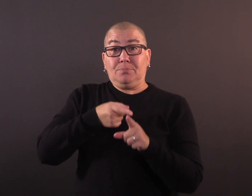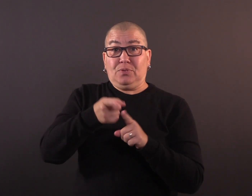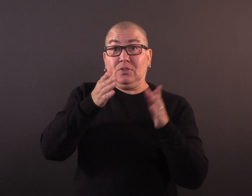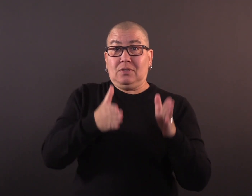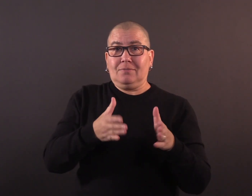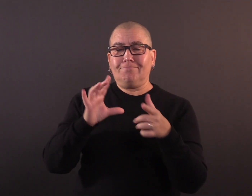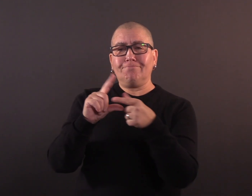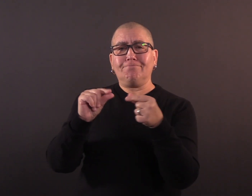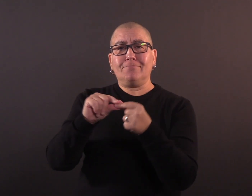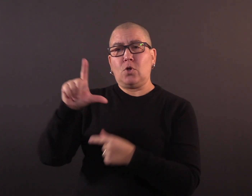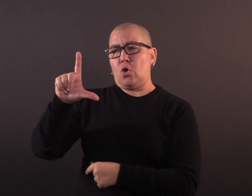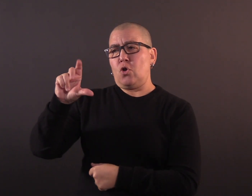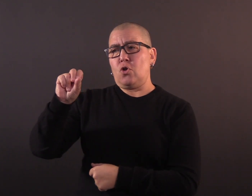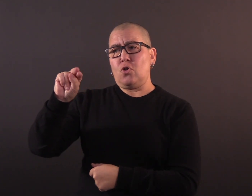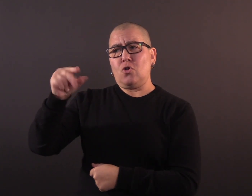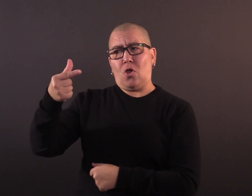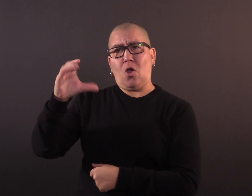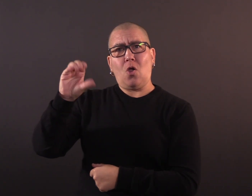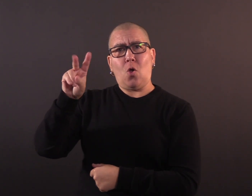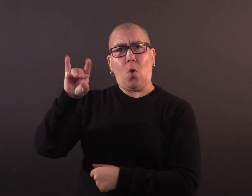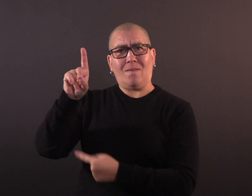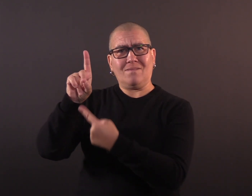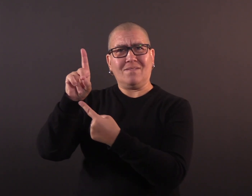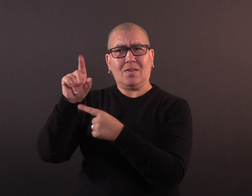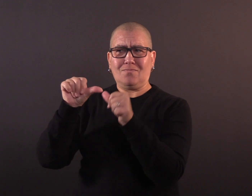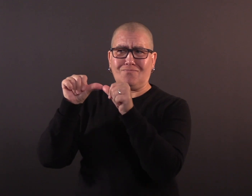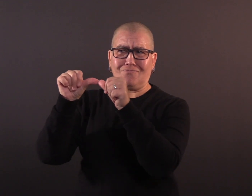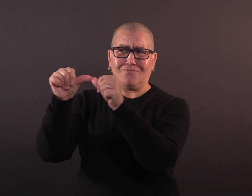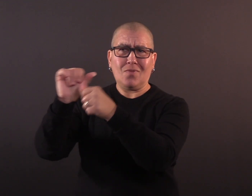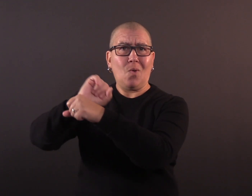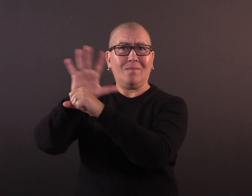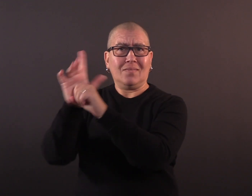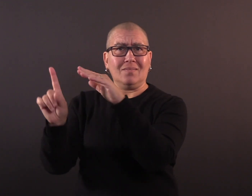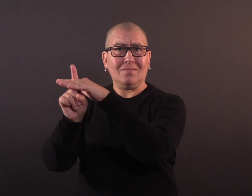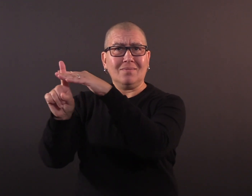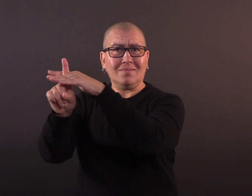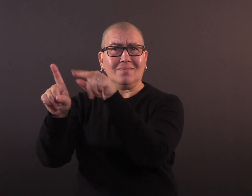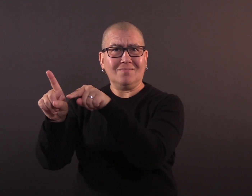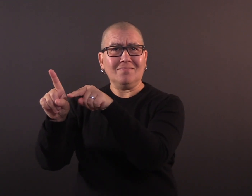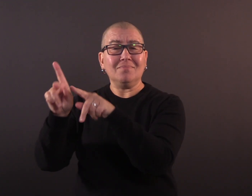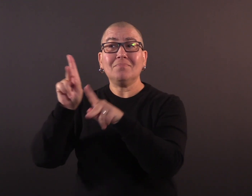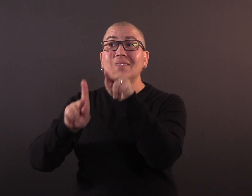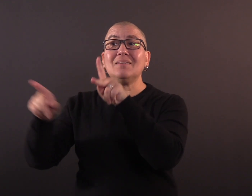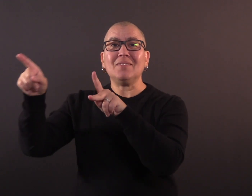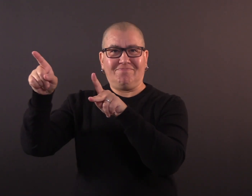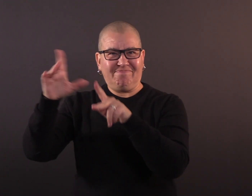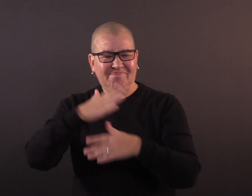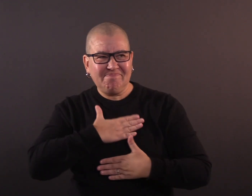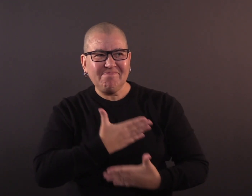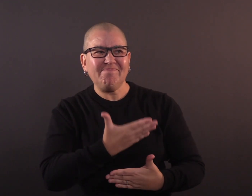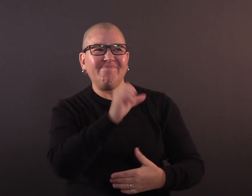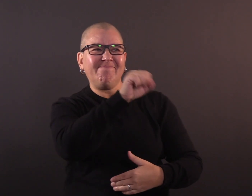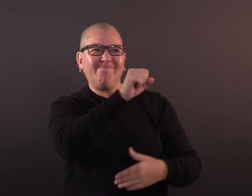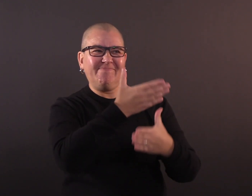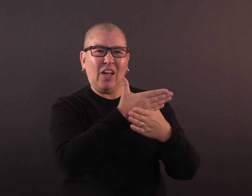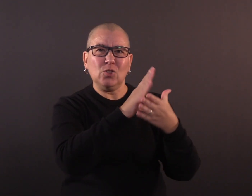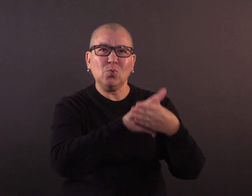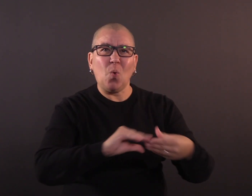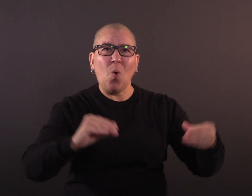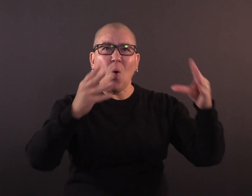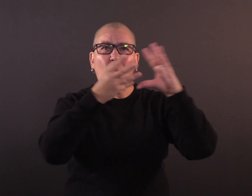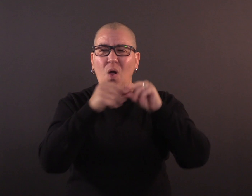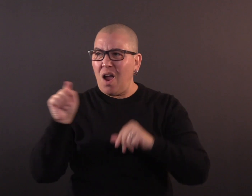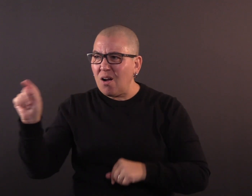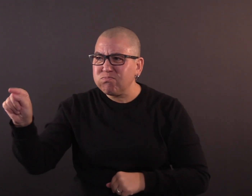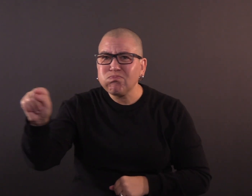It's a story shared by a growing number of COVID "long-haulers" — those patients who suffer from